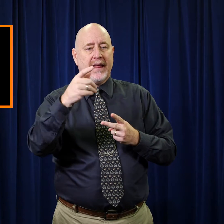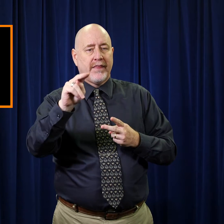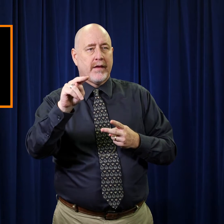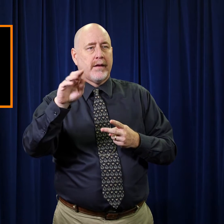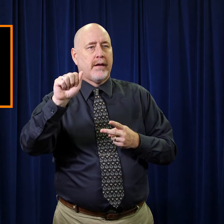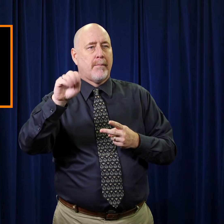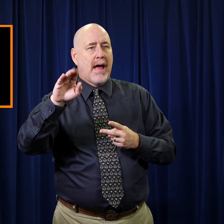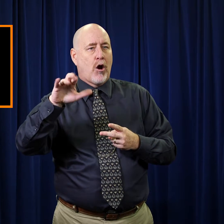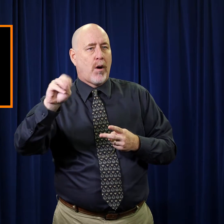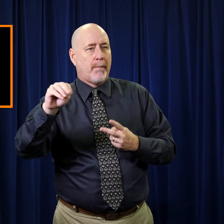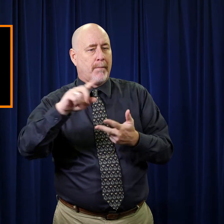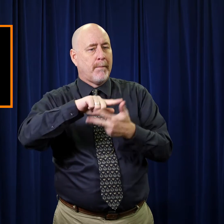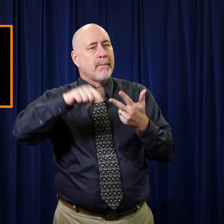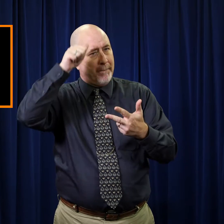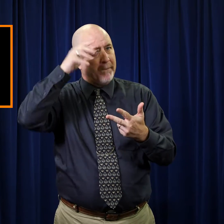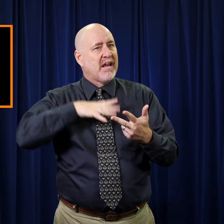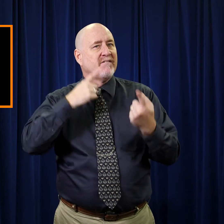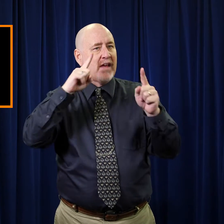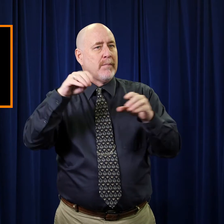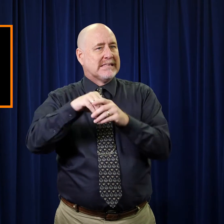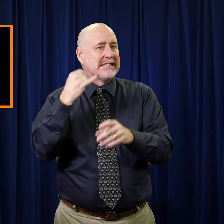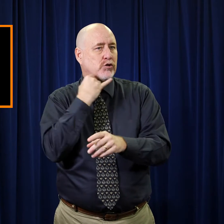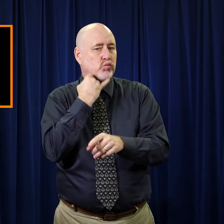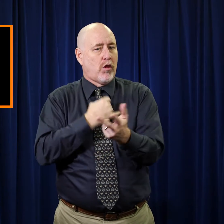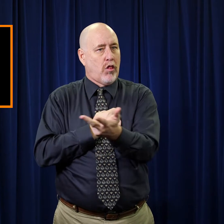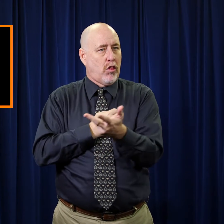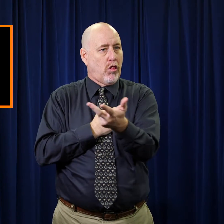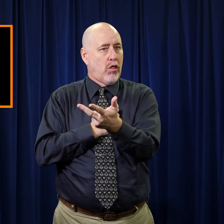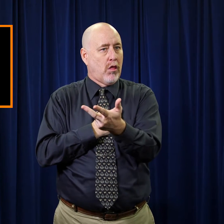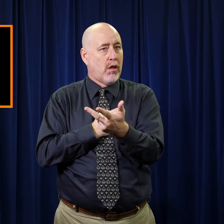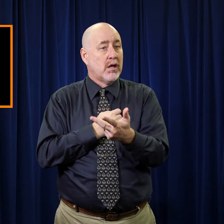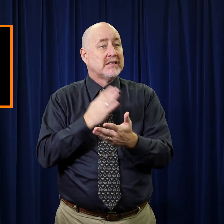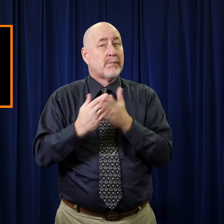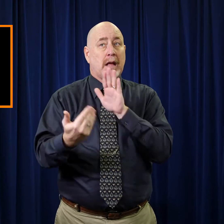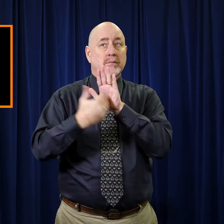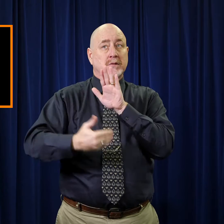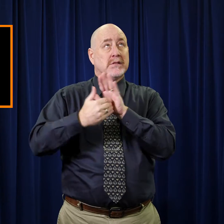People of Israel—men of Israel—men who are well known in Israel. Sometimes